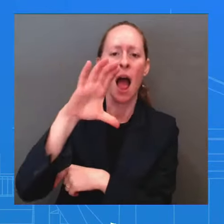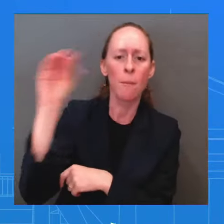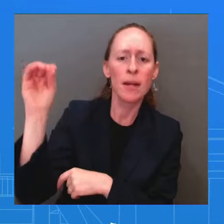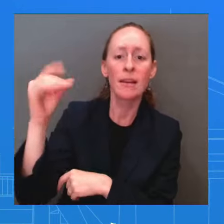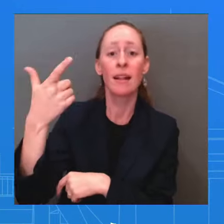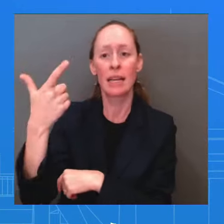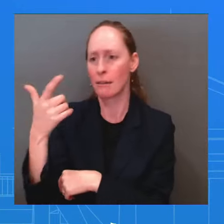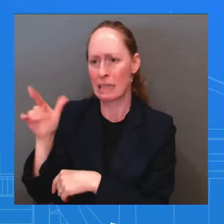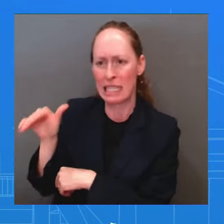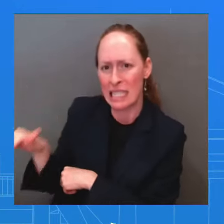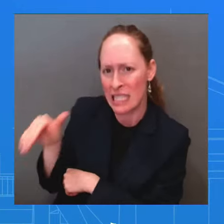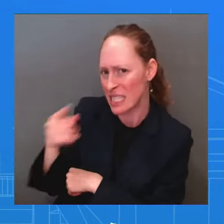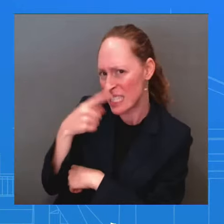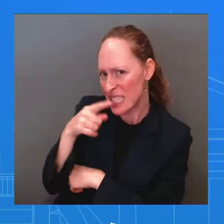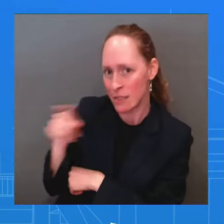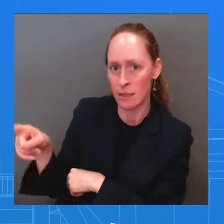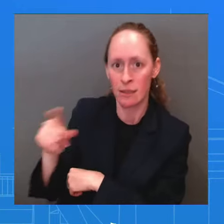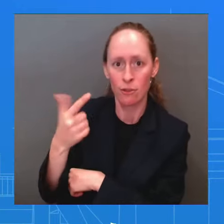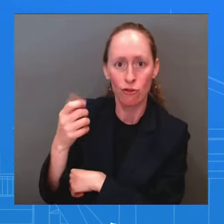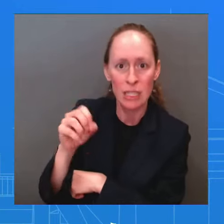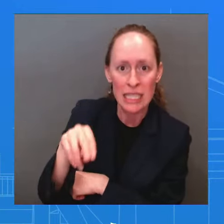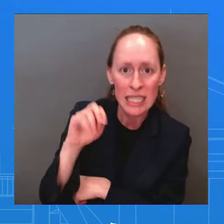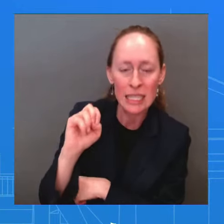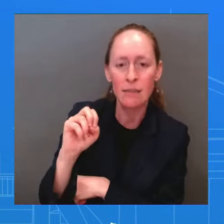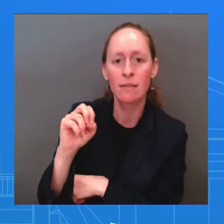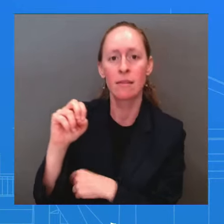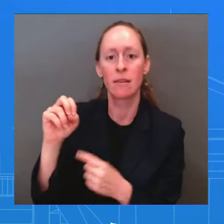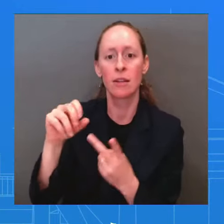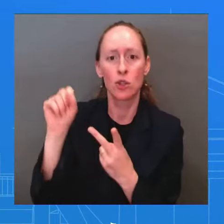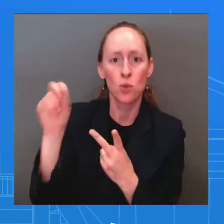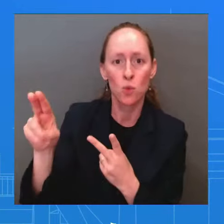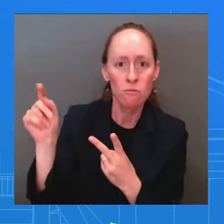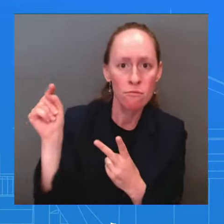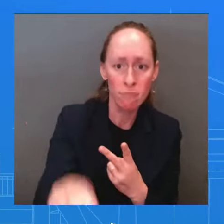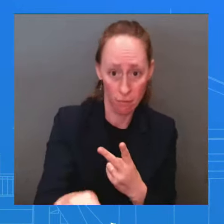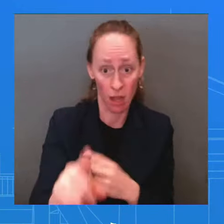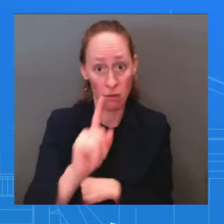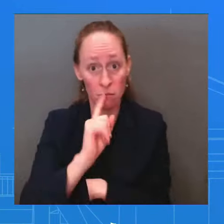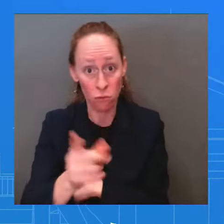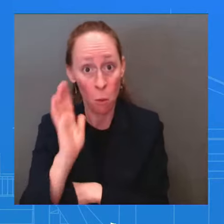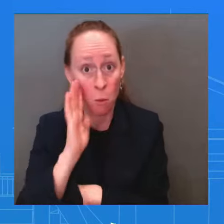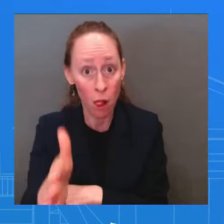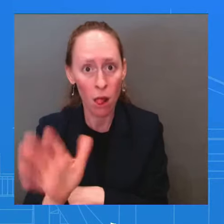But now that the strike is underway, can you just clarify: Do you anticipate the President reaching out personally,